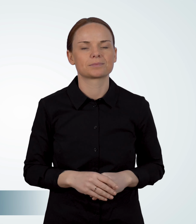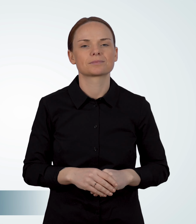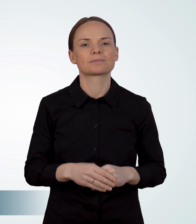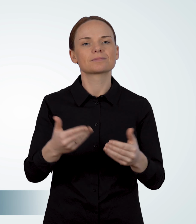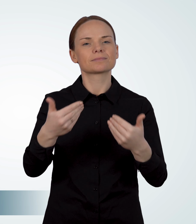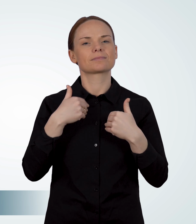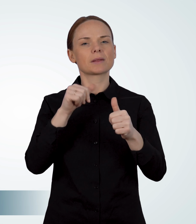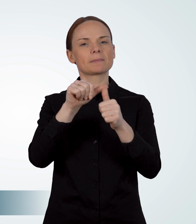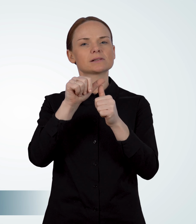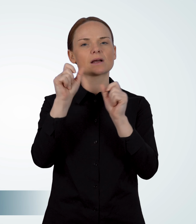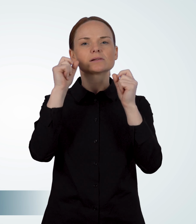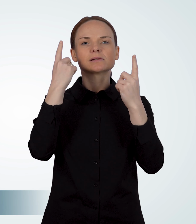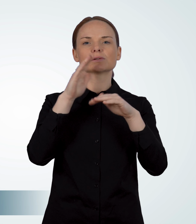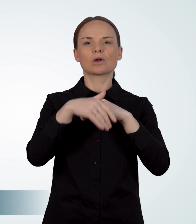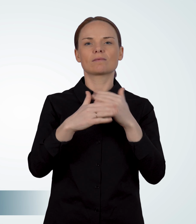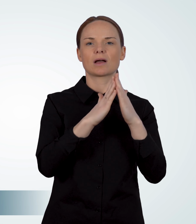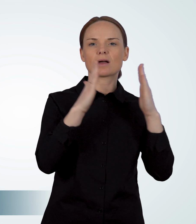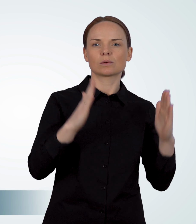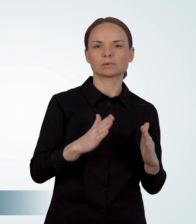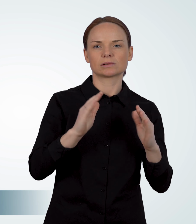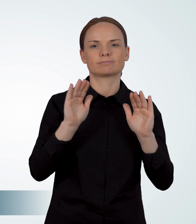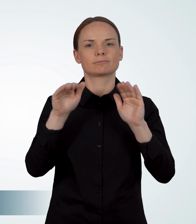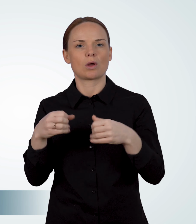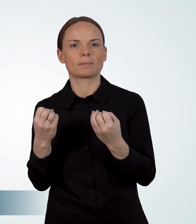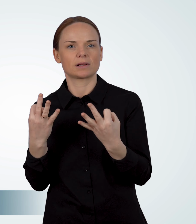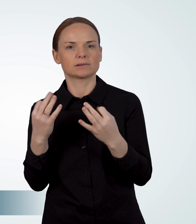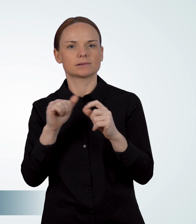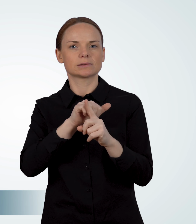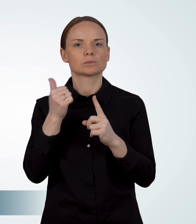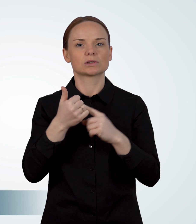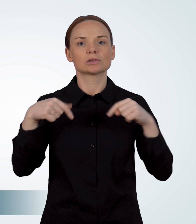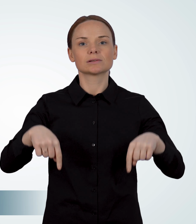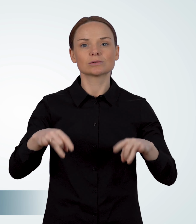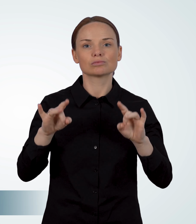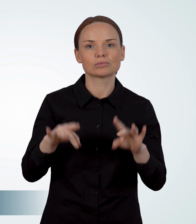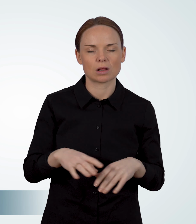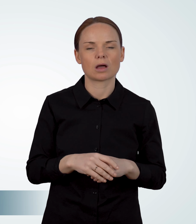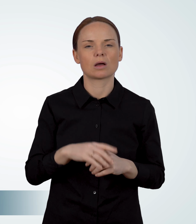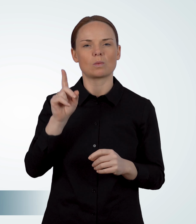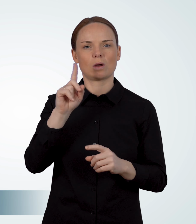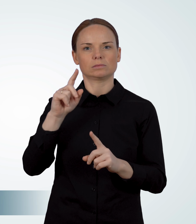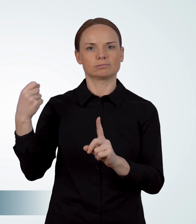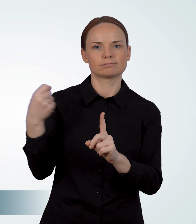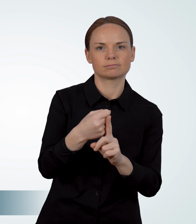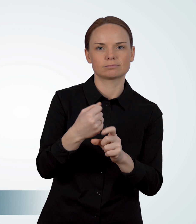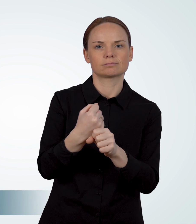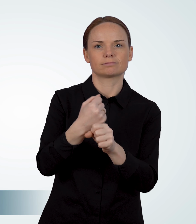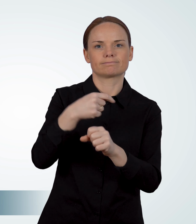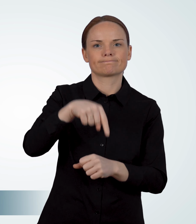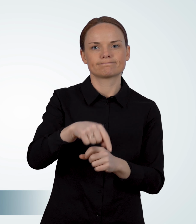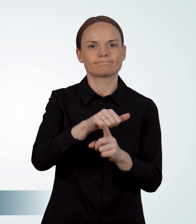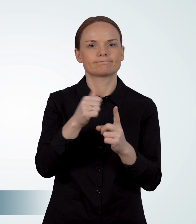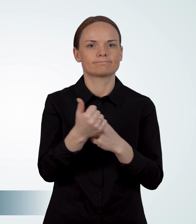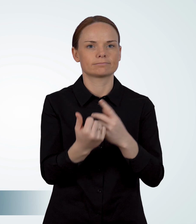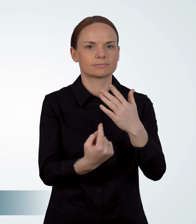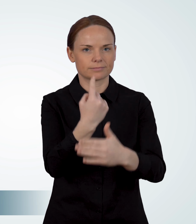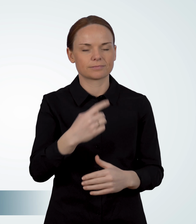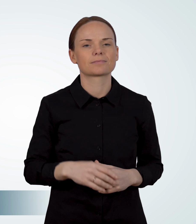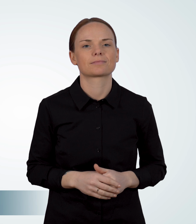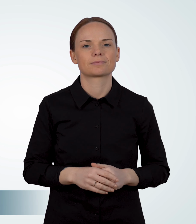• give a better understanding of housing and homelessness in Australia and what causes housing insecurity